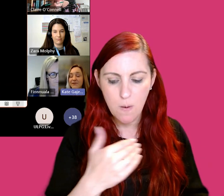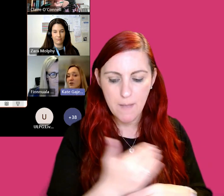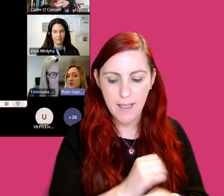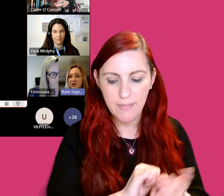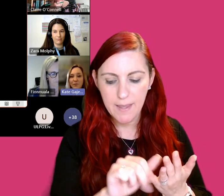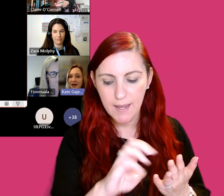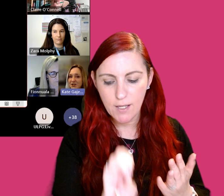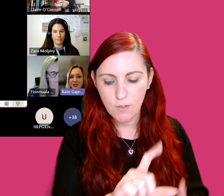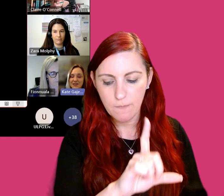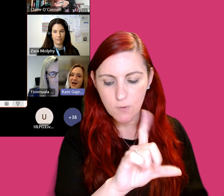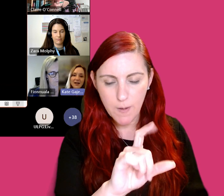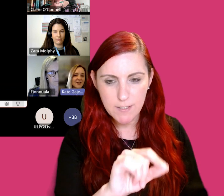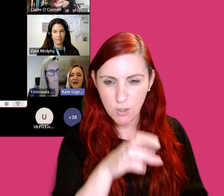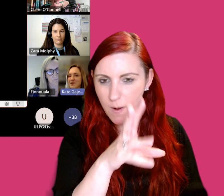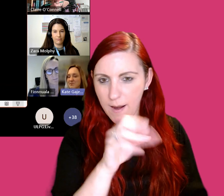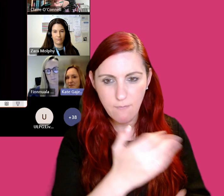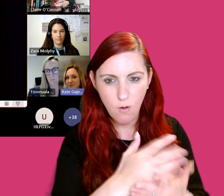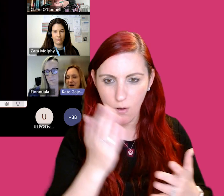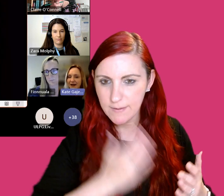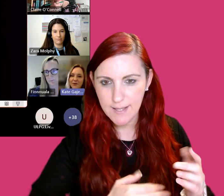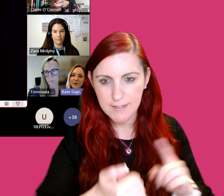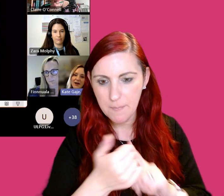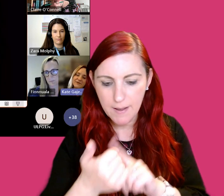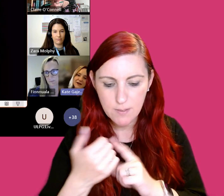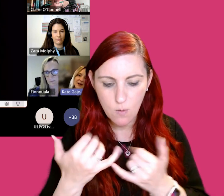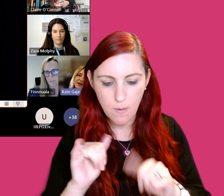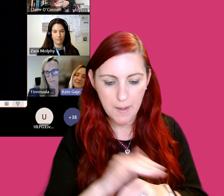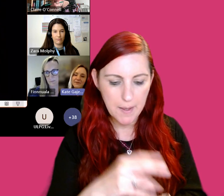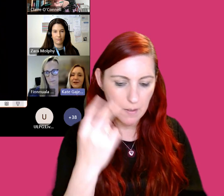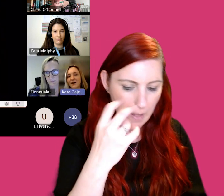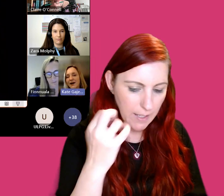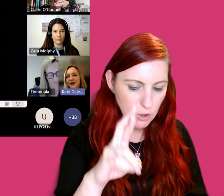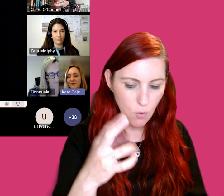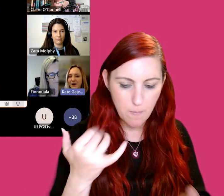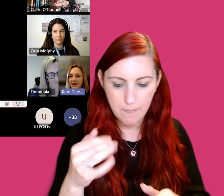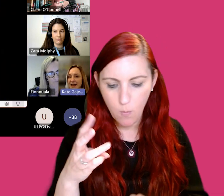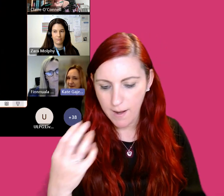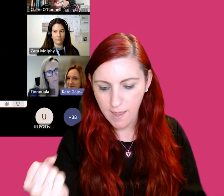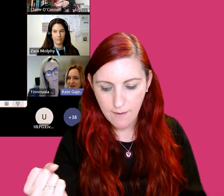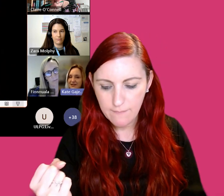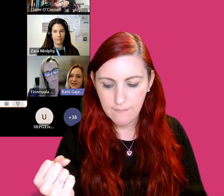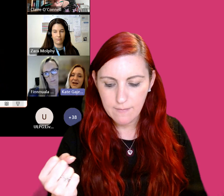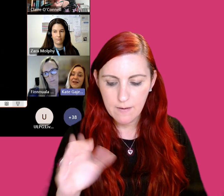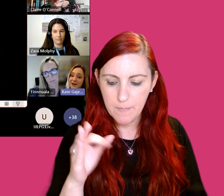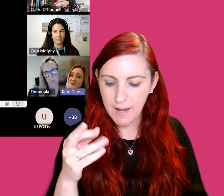have all those complications so I'll be probably blind I will have um my my legs amputated that